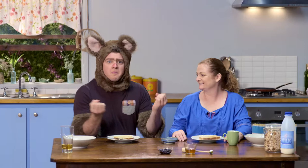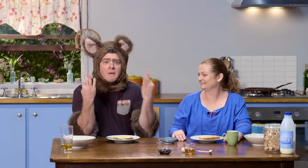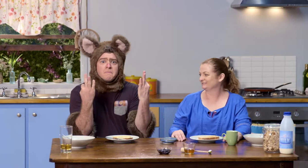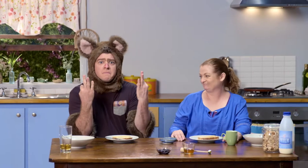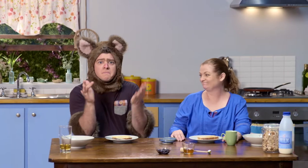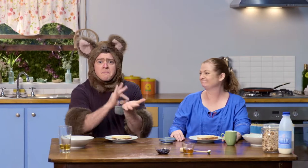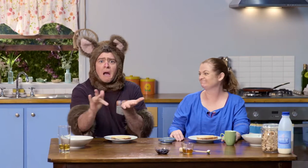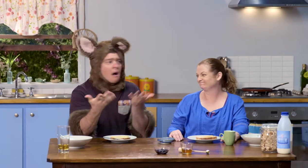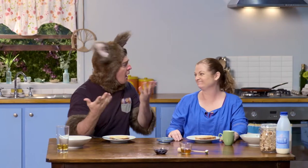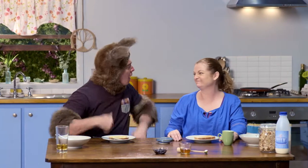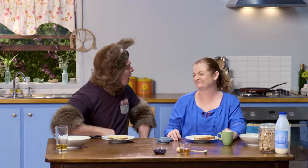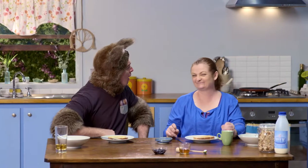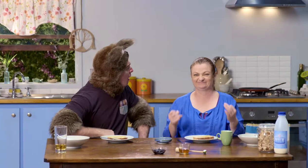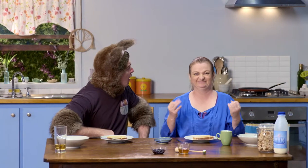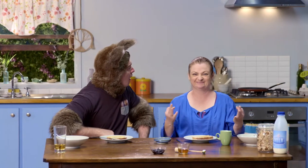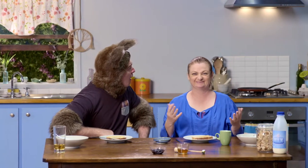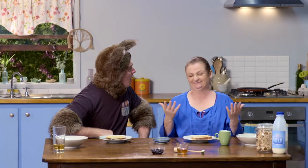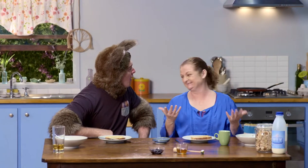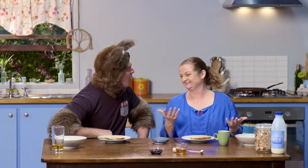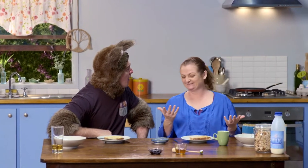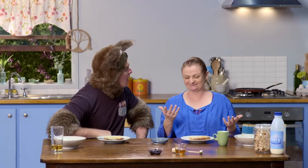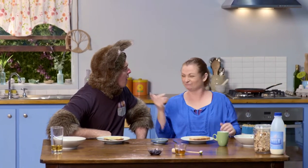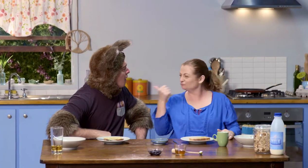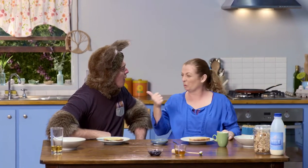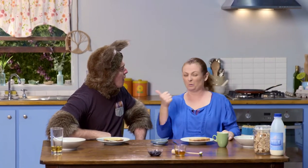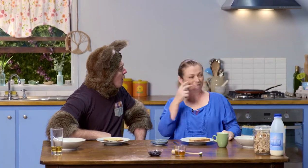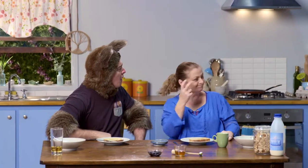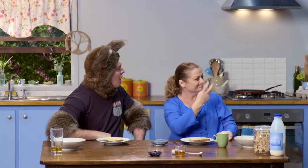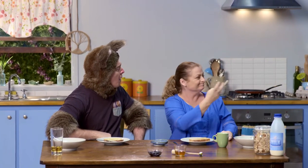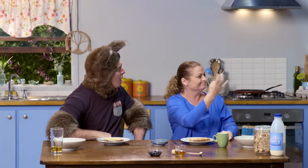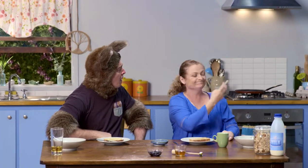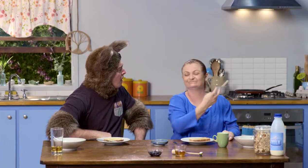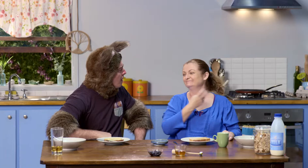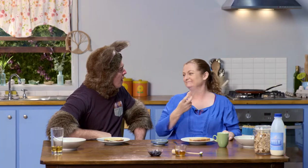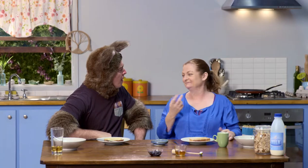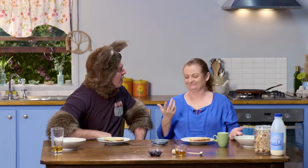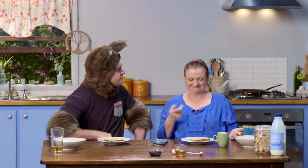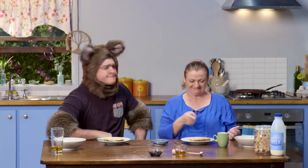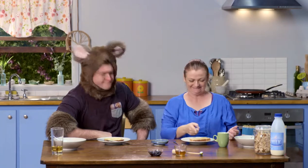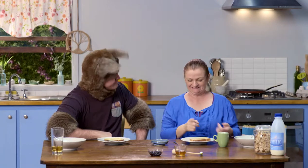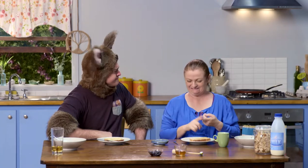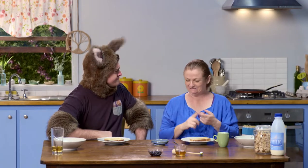There's no butter left, it's all gone. So there is none. Oh, well. Thank you for looking for me, though.